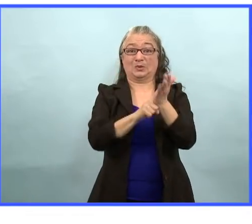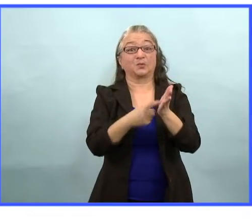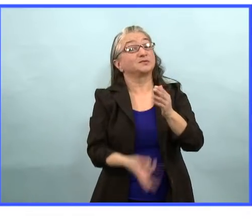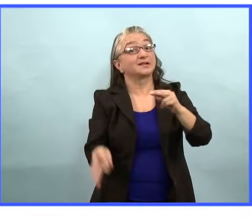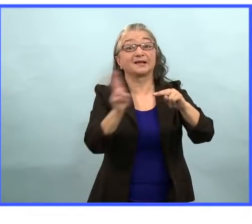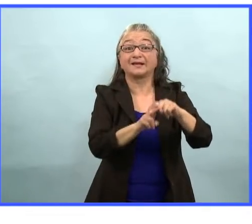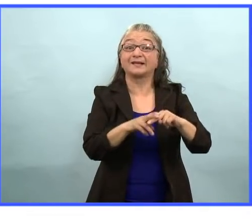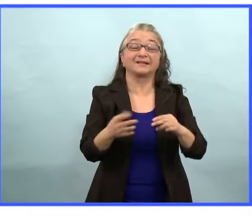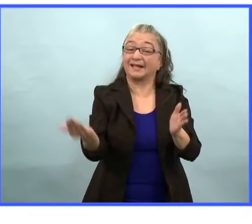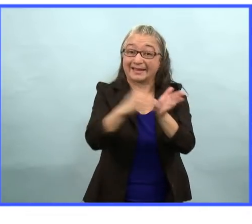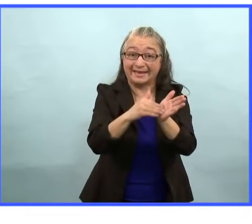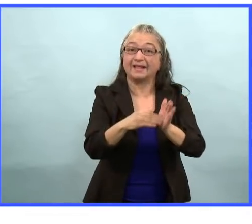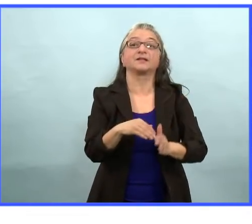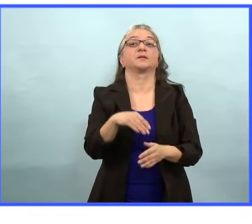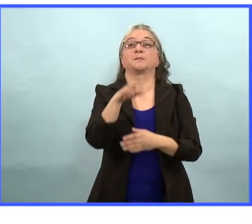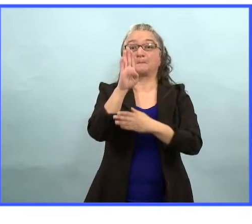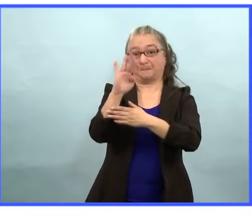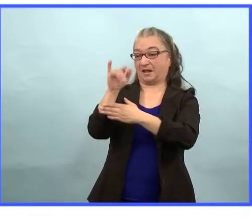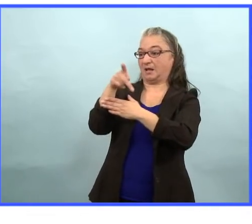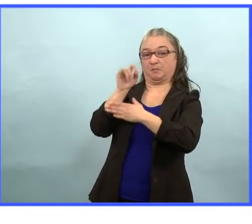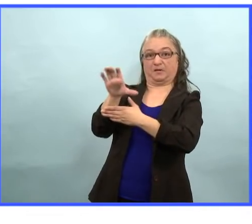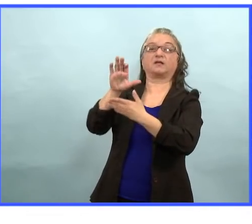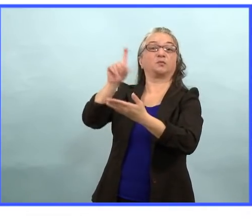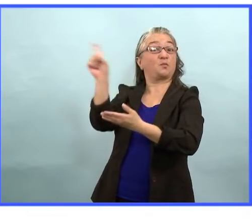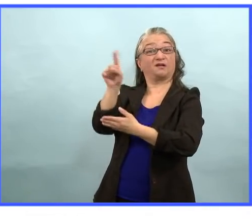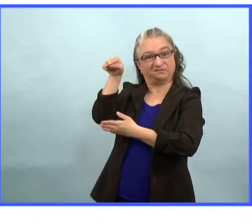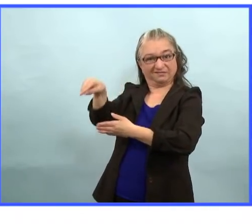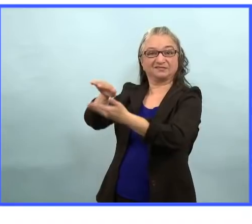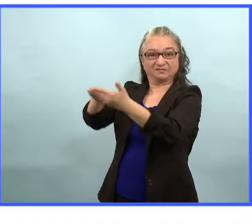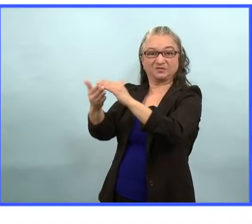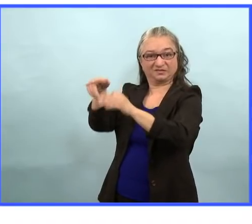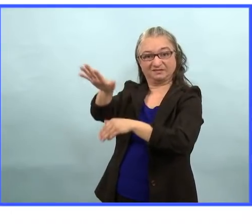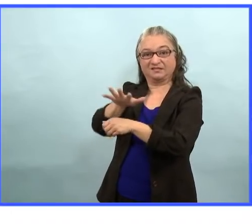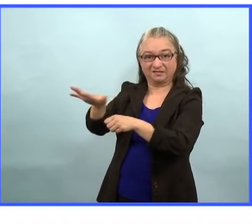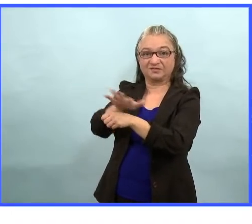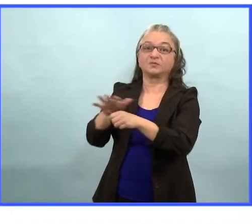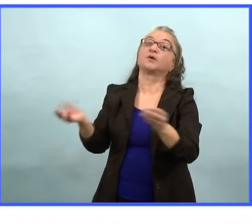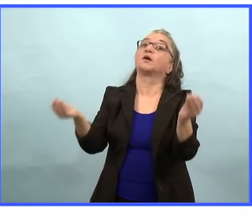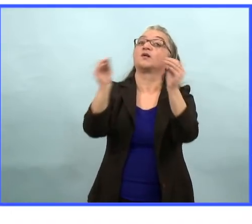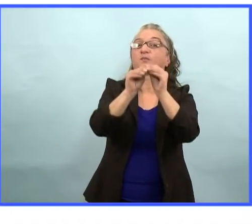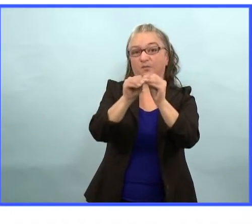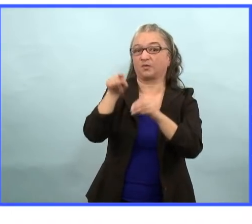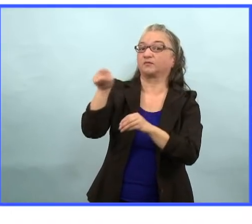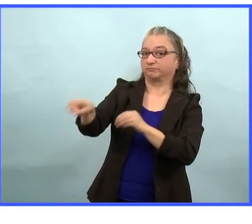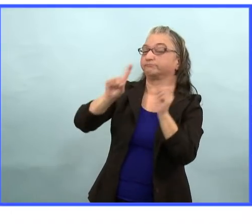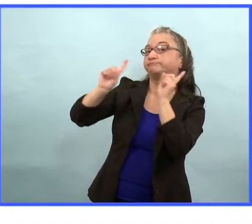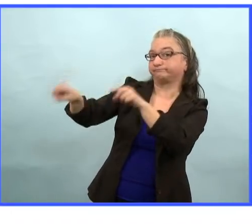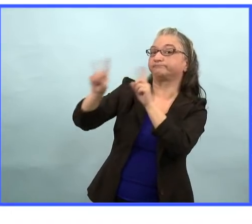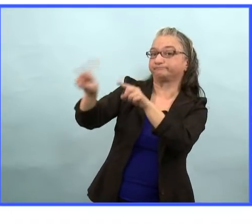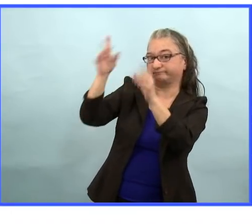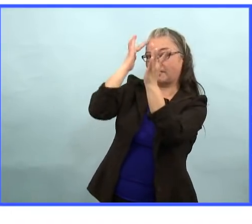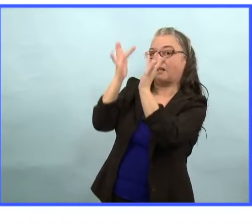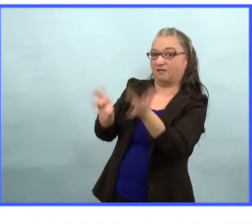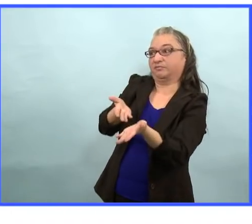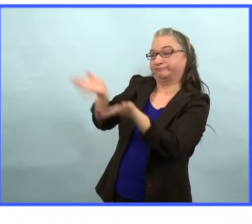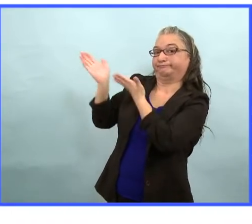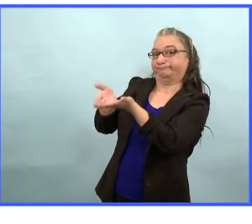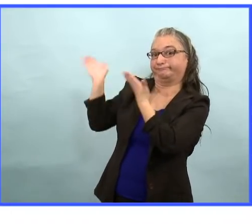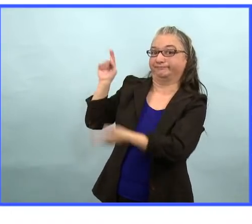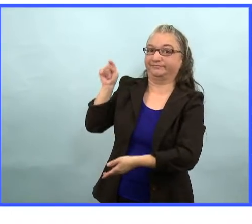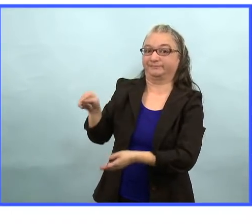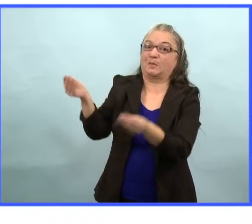see that this is also being reflected amongst those admitted to hospital next slide please